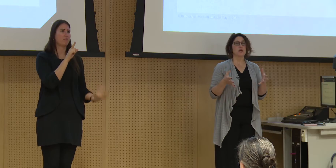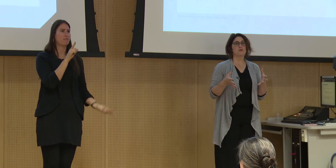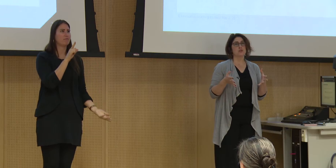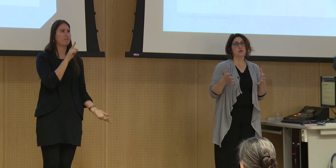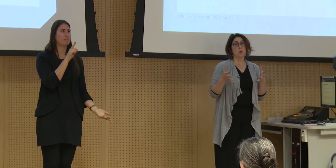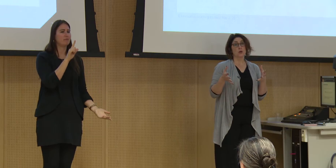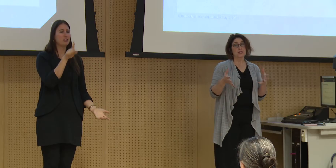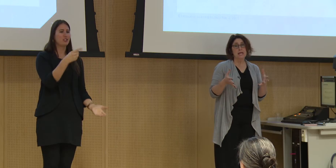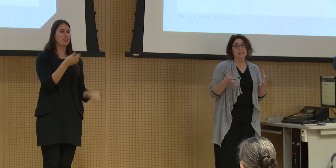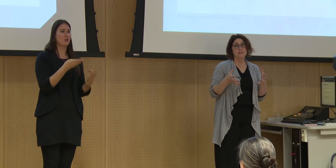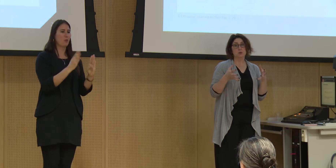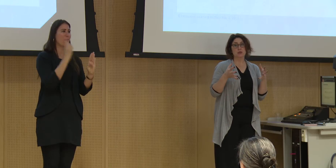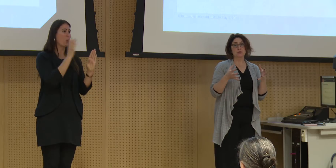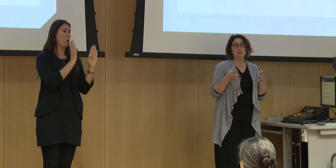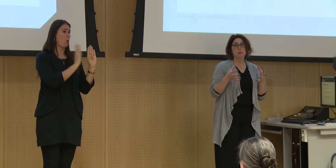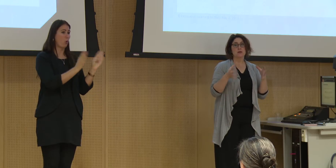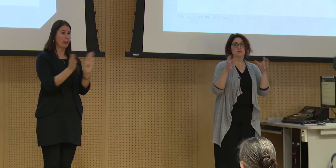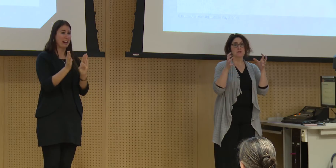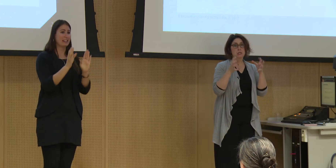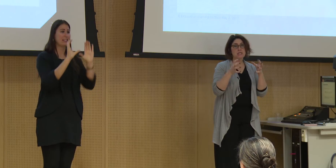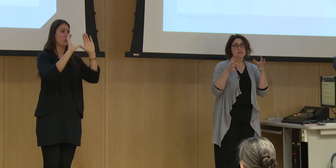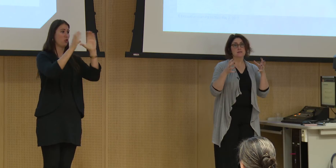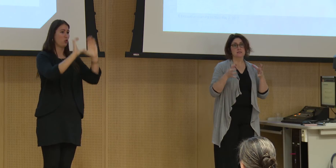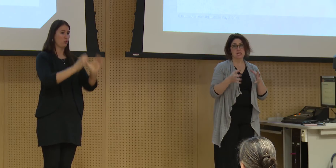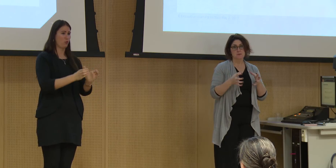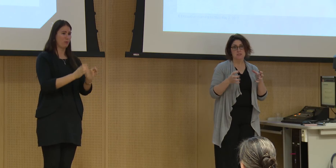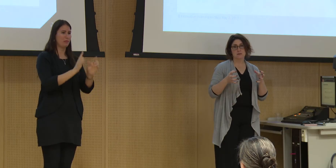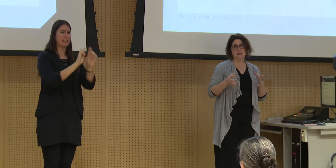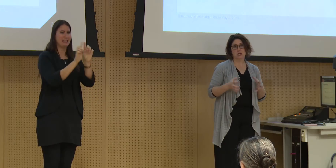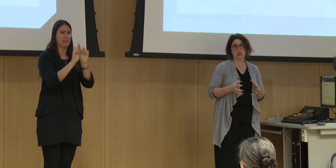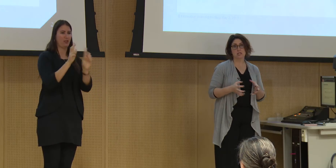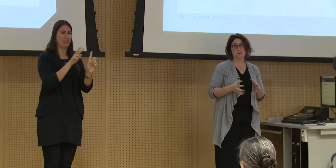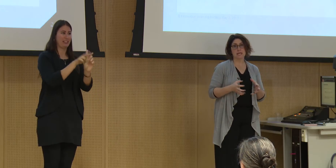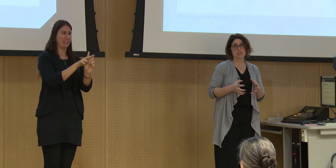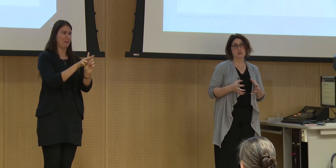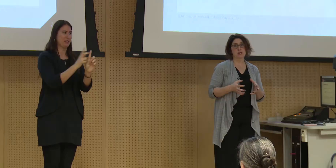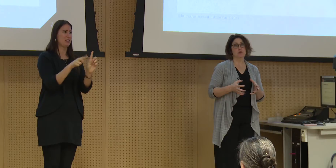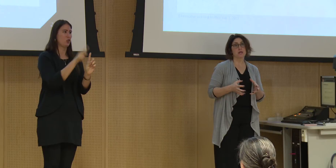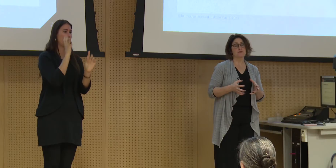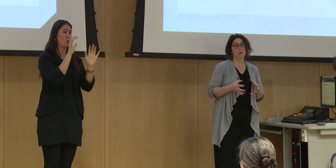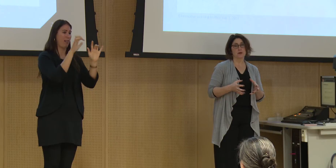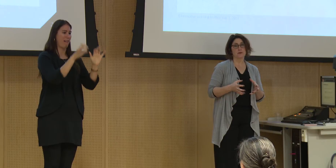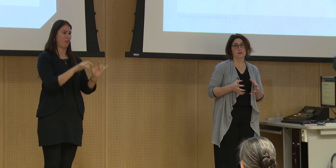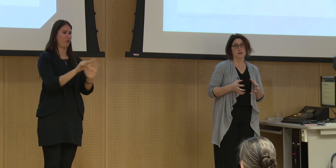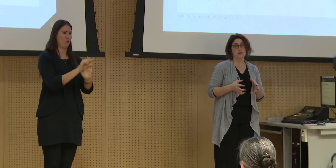for you to organize or group various assignments that you're going to be entering a grade for.